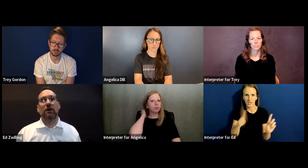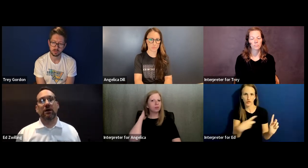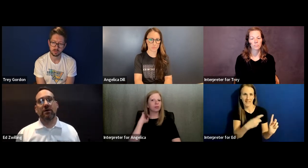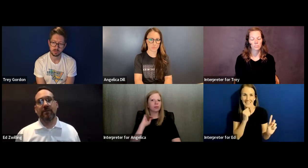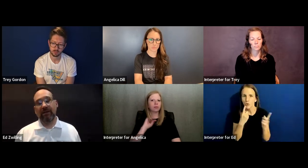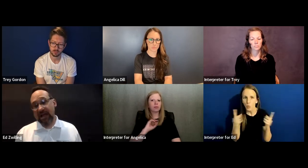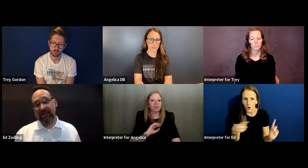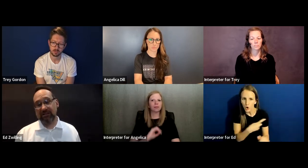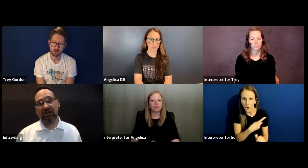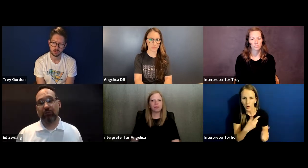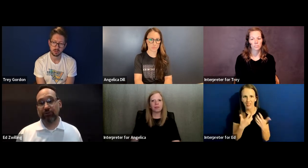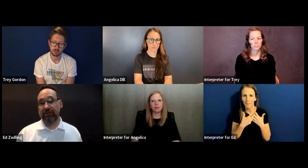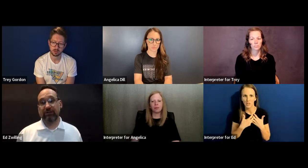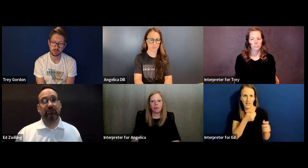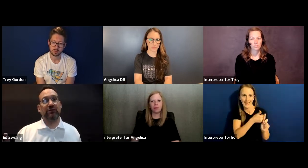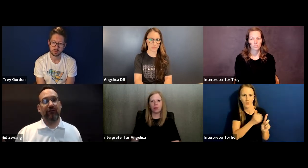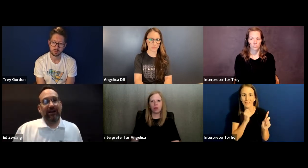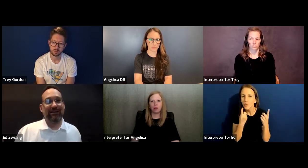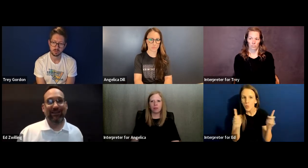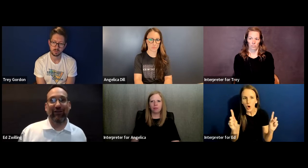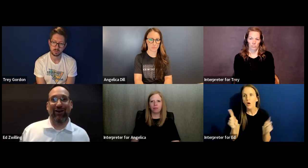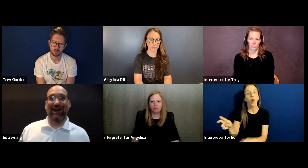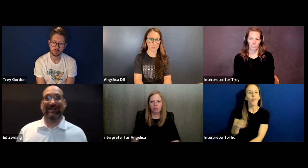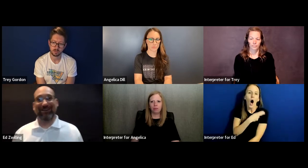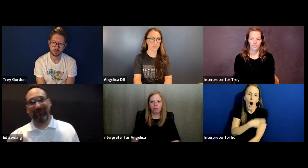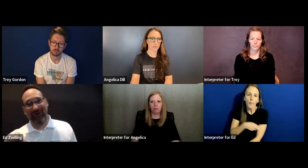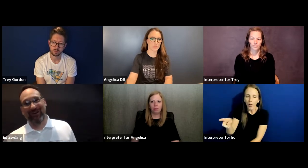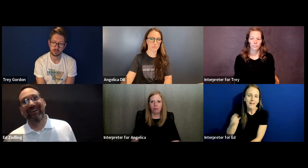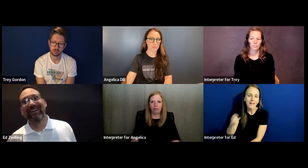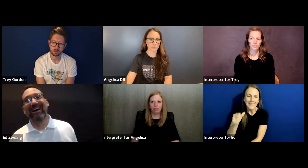um in that case the hospital didn't dispute the fact that the vri didn't work